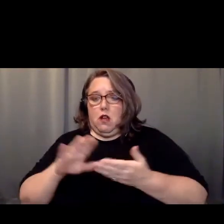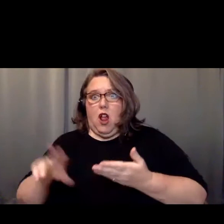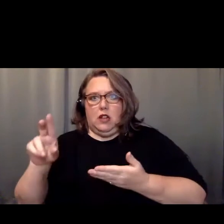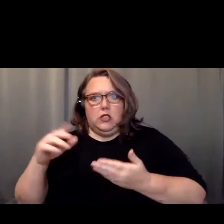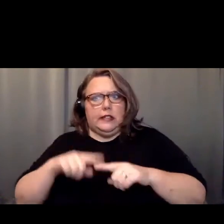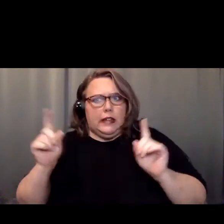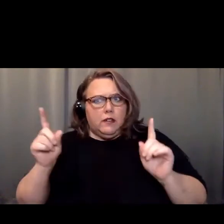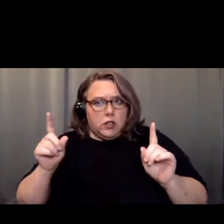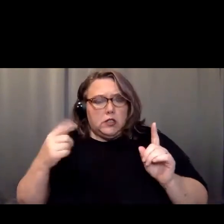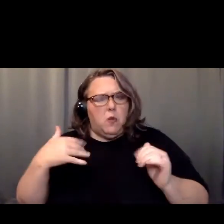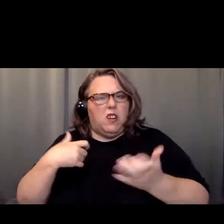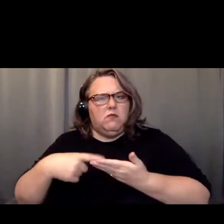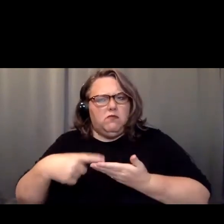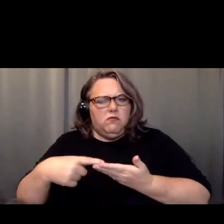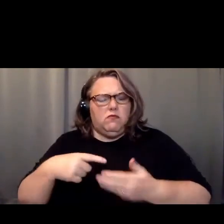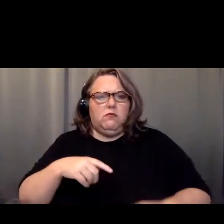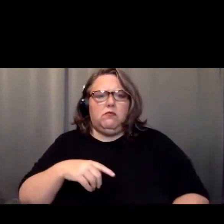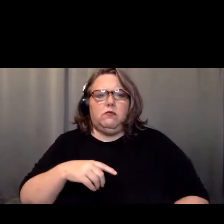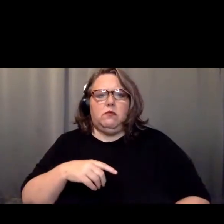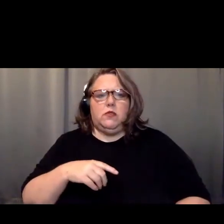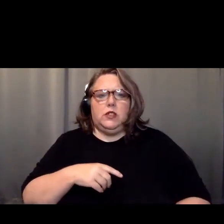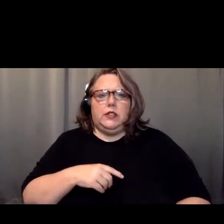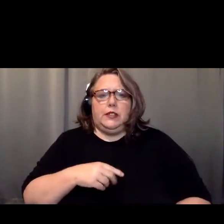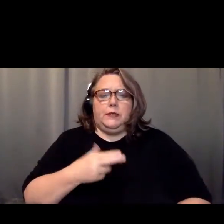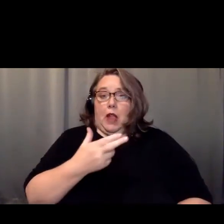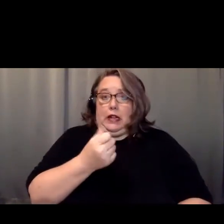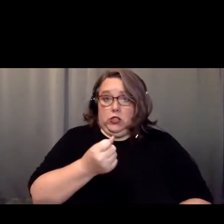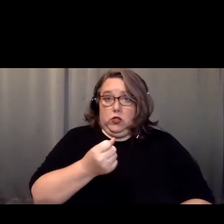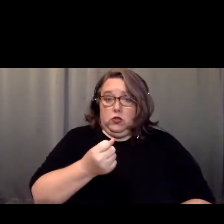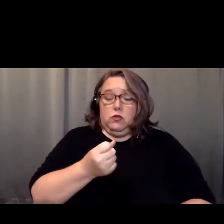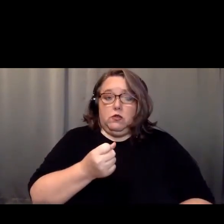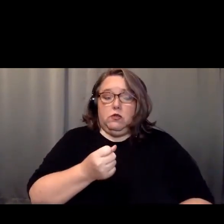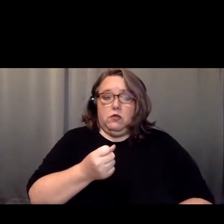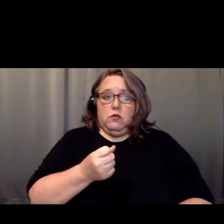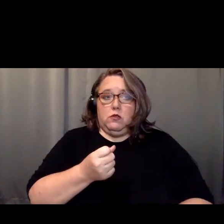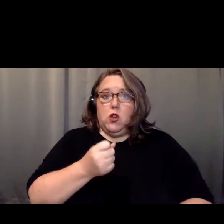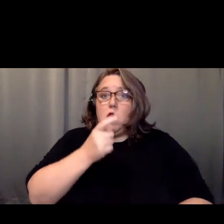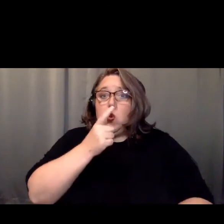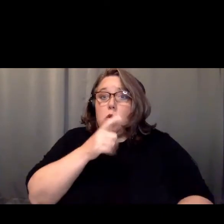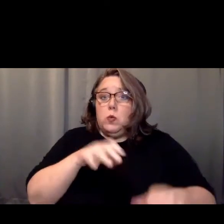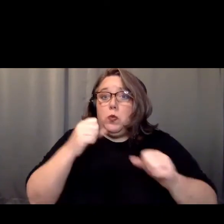So in high school, the burden a lot of times is on the teachers and the school